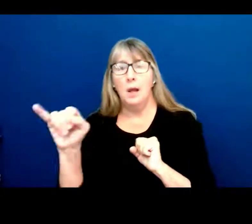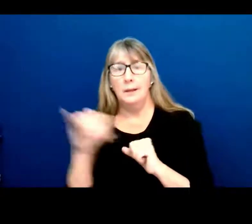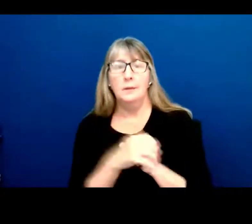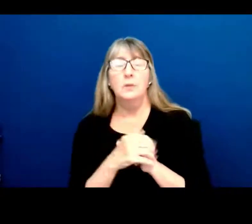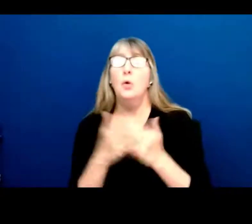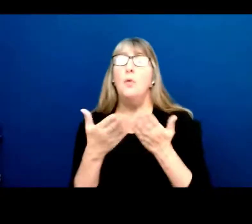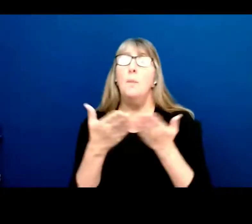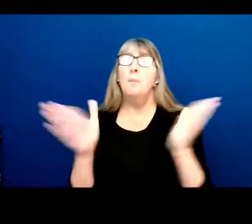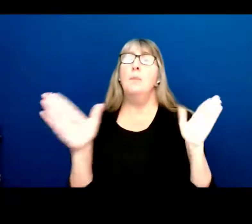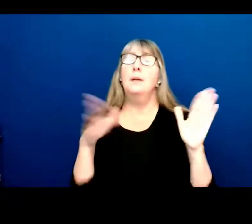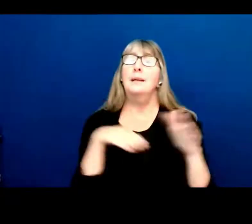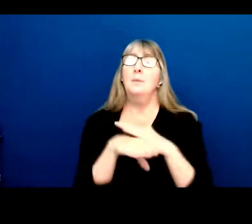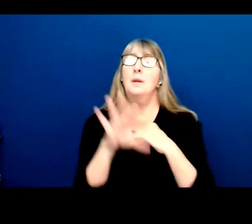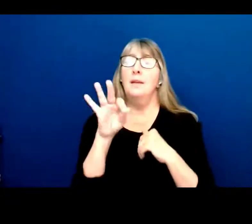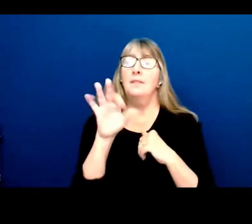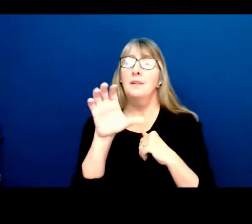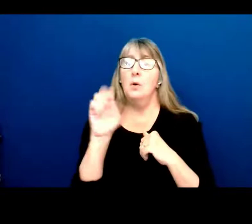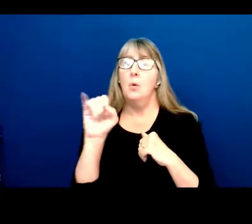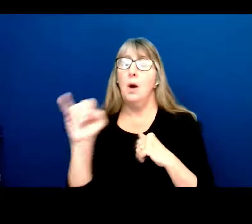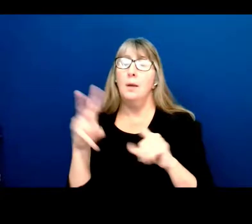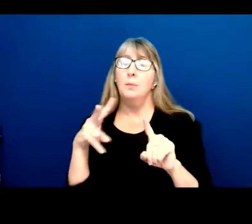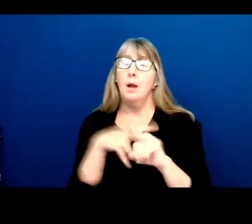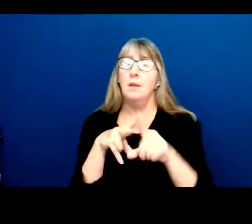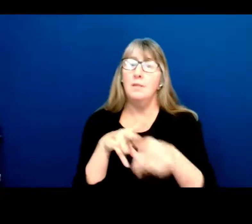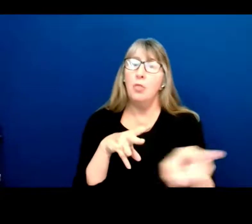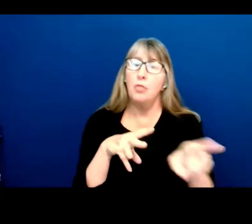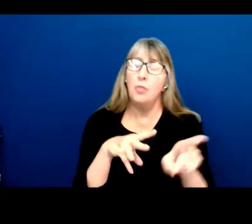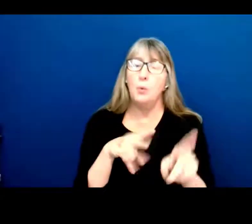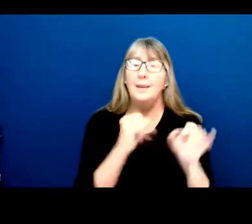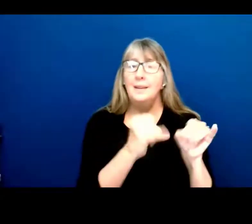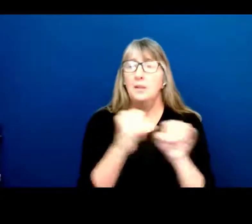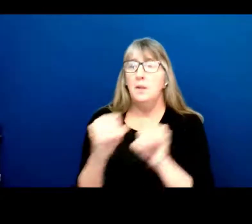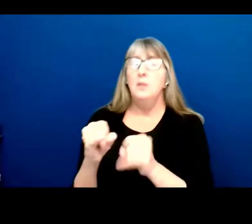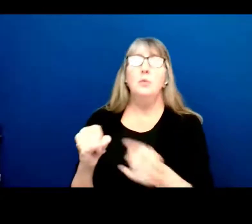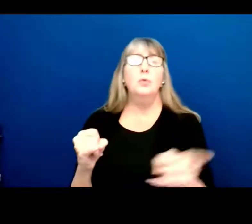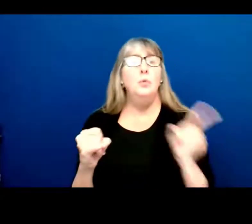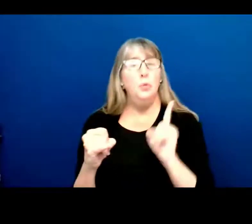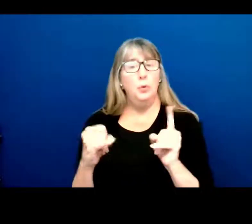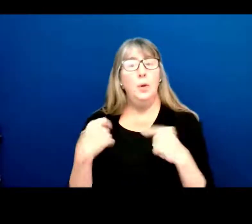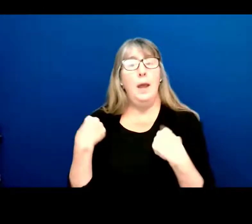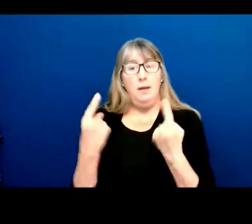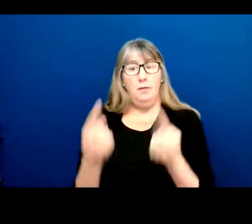applies to those individuals who have been indicated as .. .